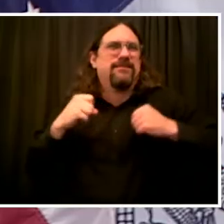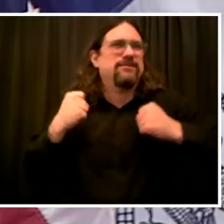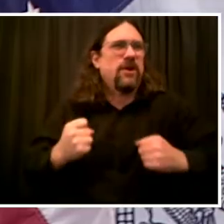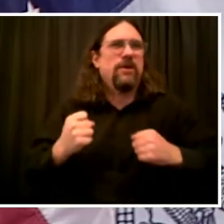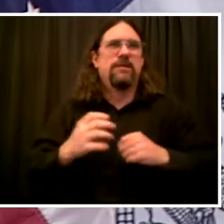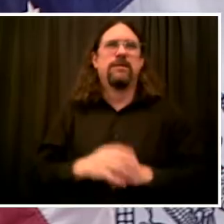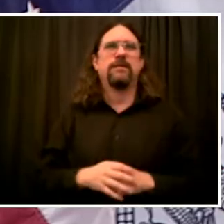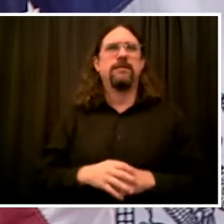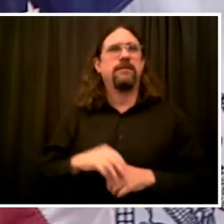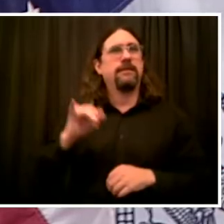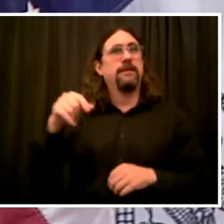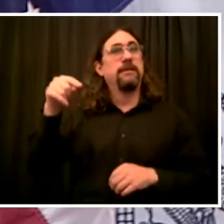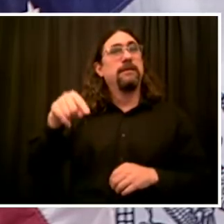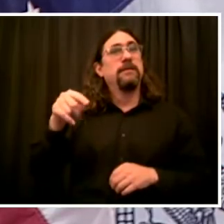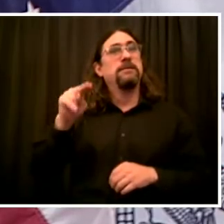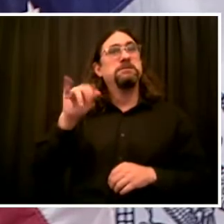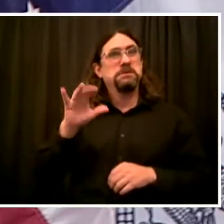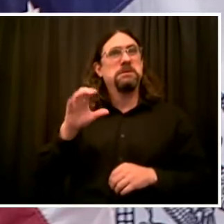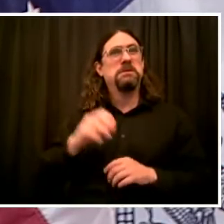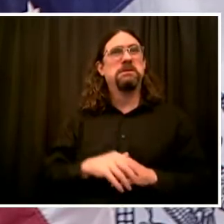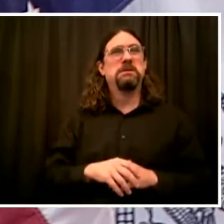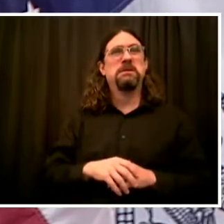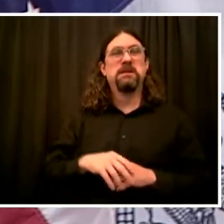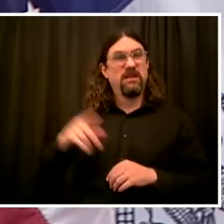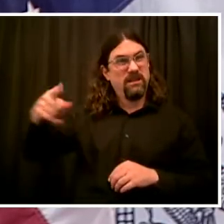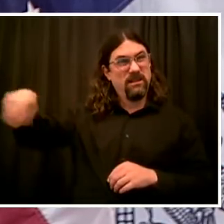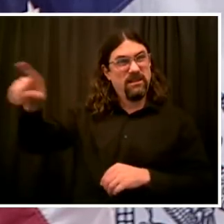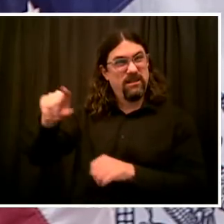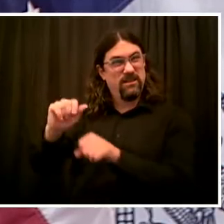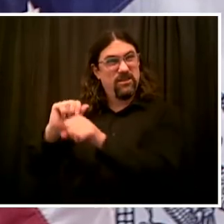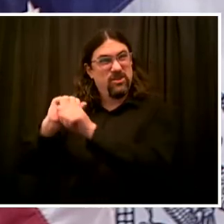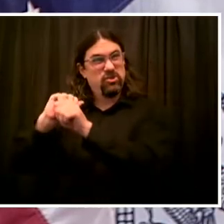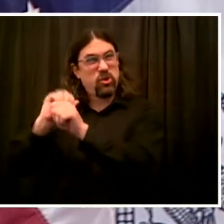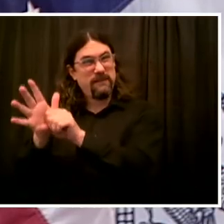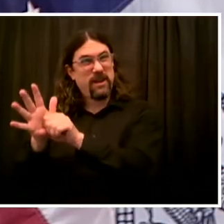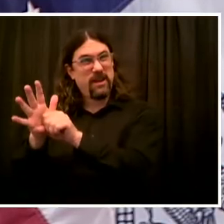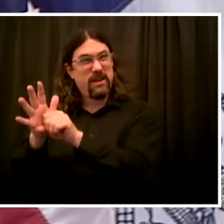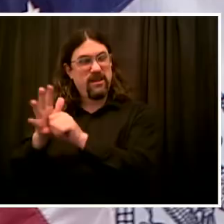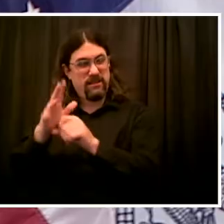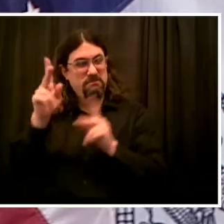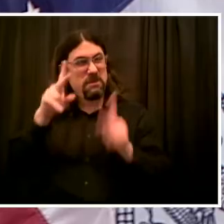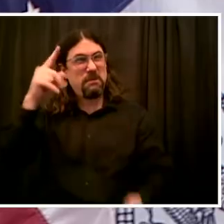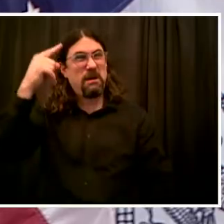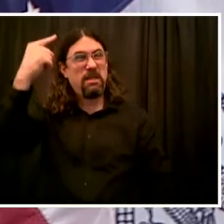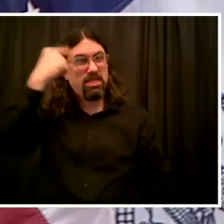THEORIZING, DIFFENRET EPOPLE STARTNGI TOTKAL ABOUT NEW YORK CITY'S DEMISE AFTER THE CORONAVIRUS AND I WANT TO SAY UP